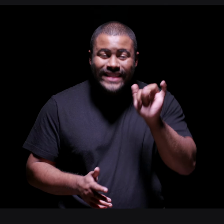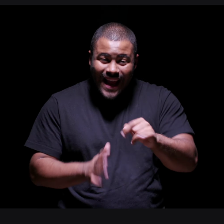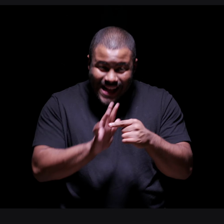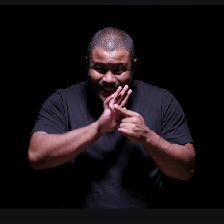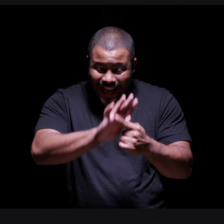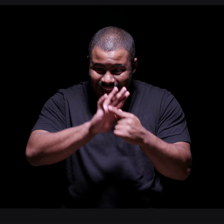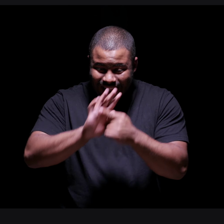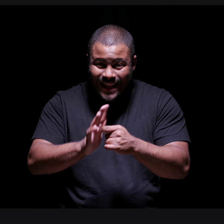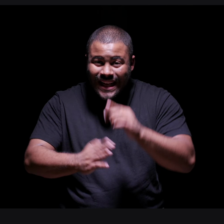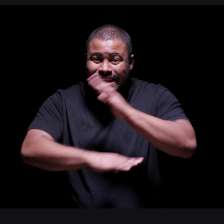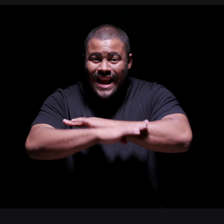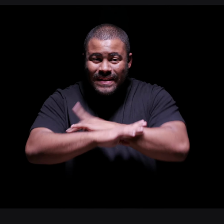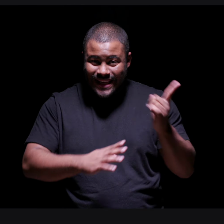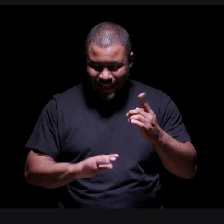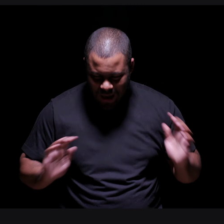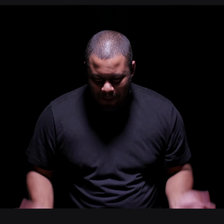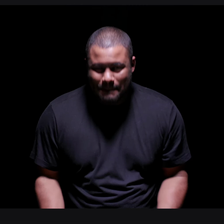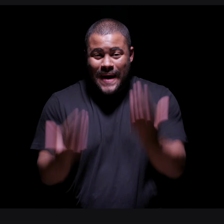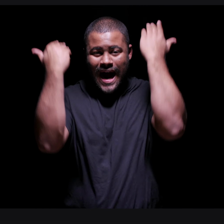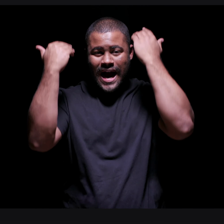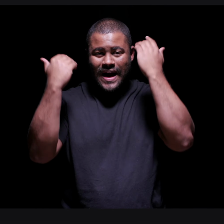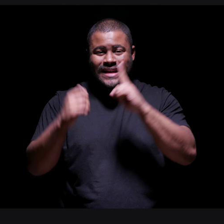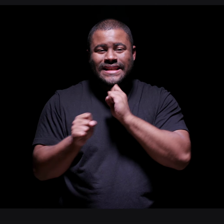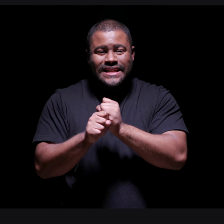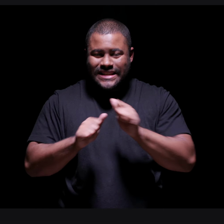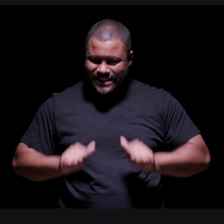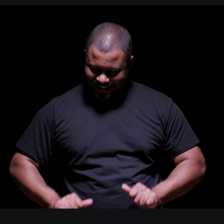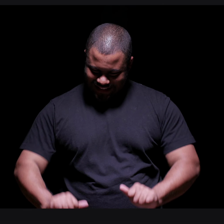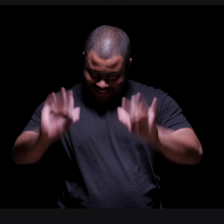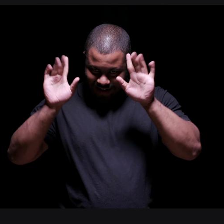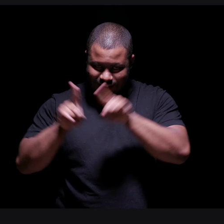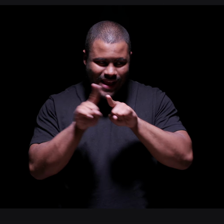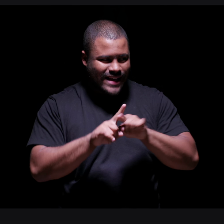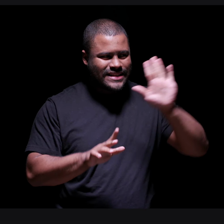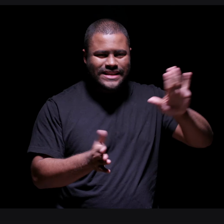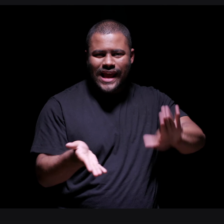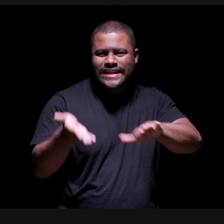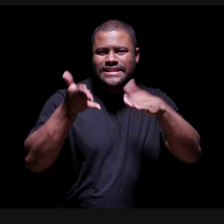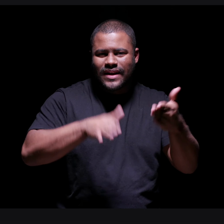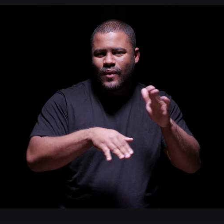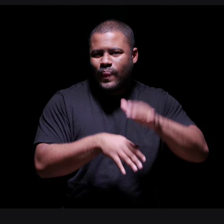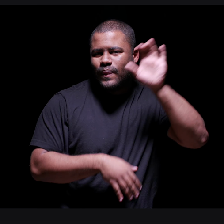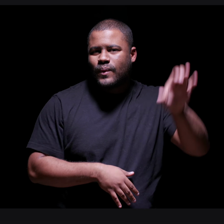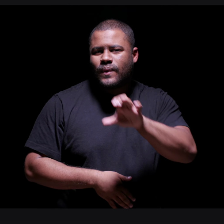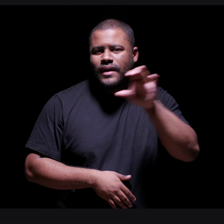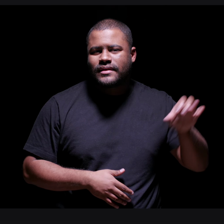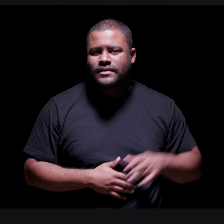Whether the sign was turning over tables in the temple to show that his sacrificial death